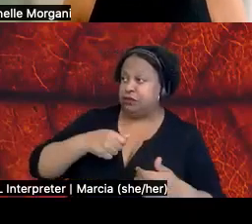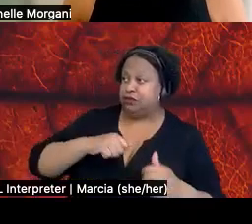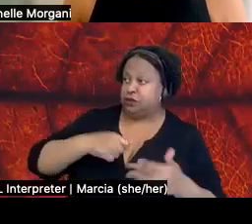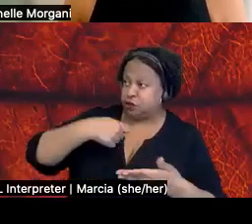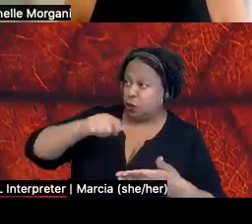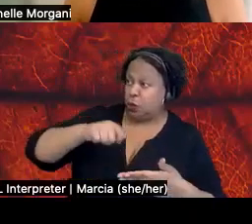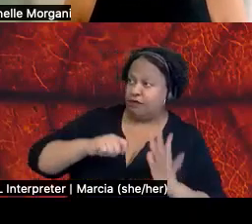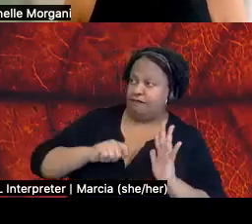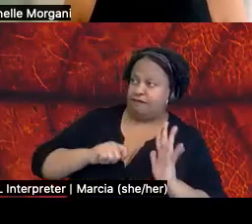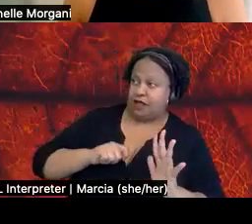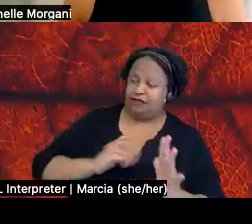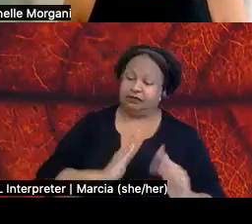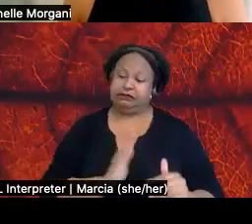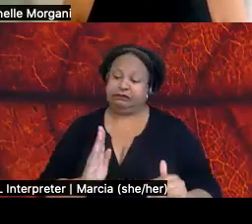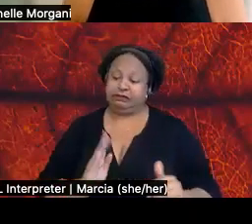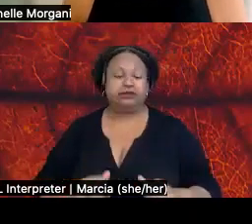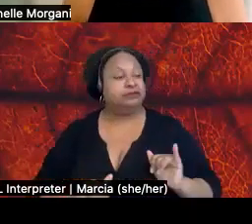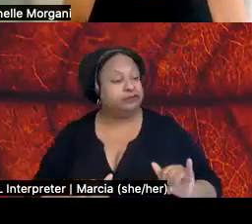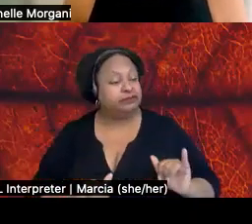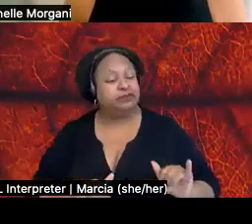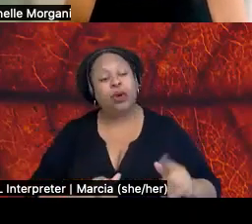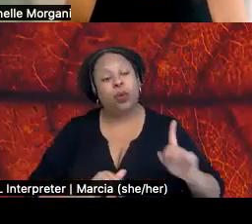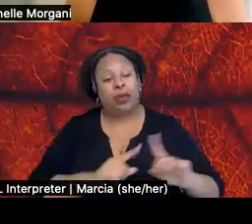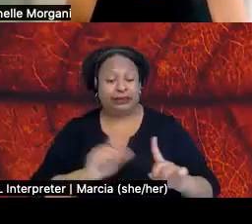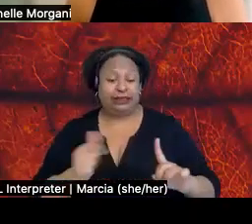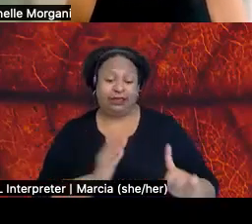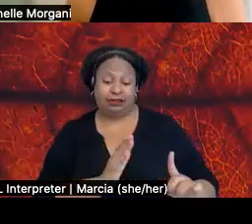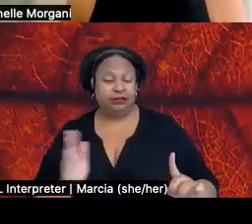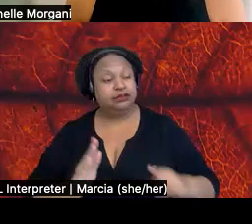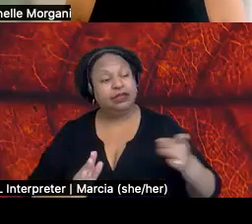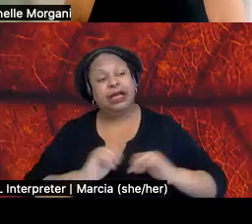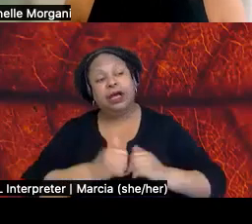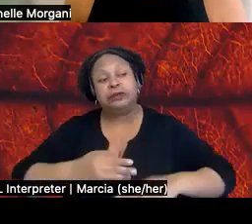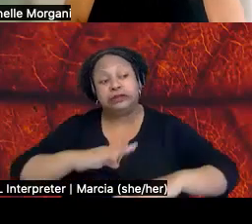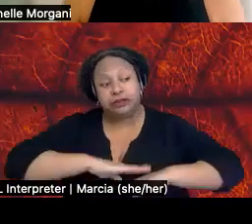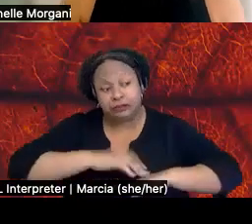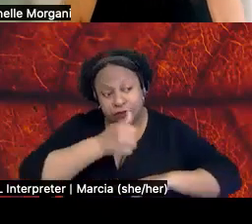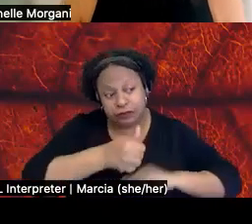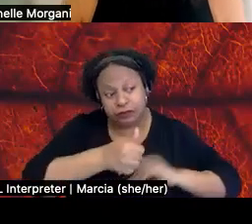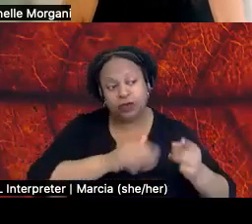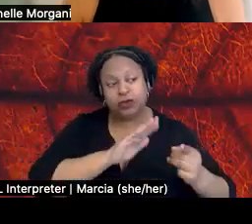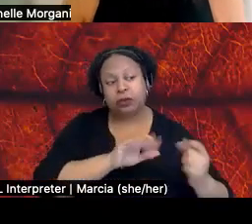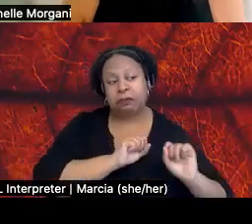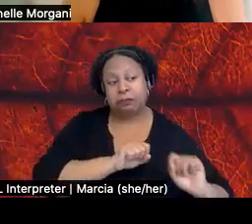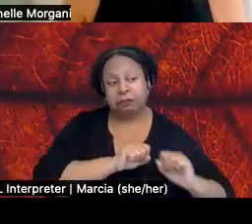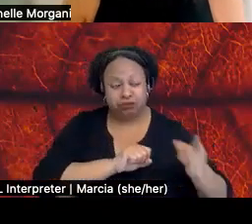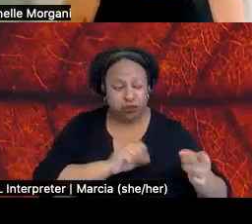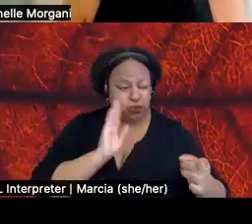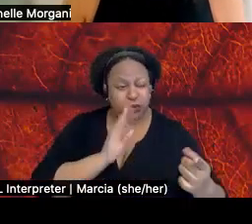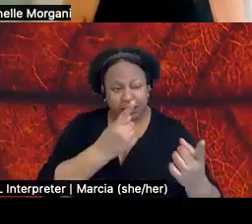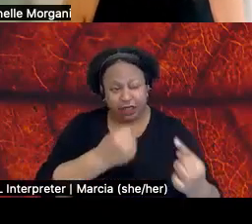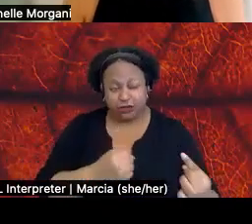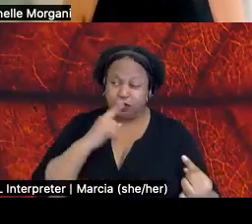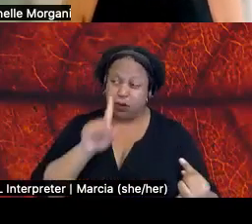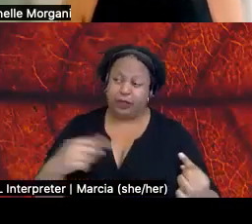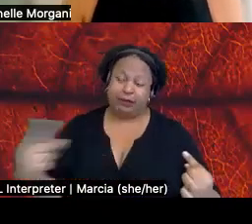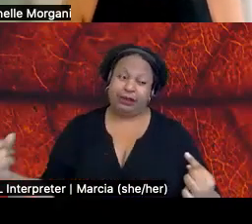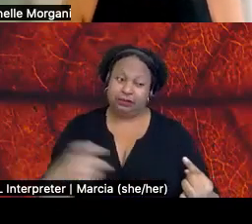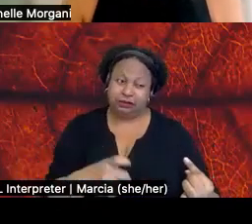And then finally, on a scale of 1 to 10, how satisfied are you with your ability to know the answers to questions asked in placement?